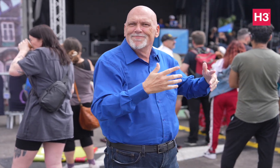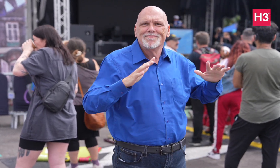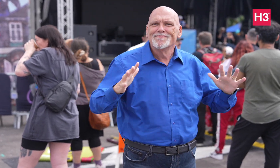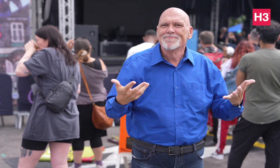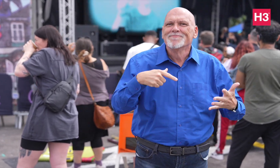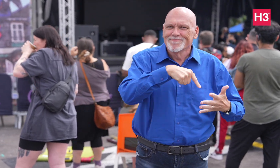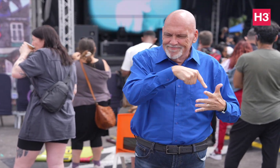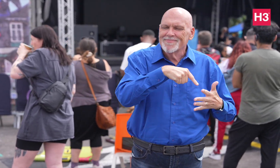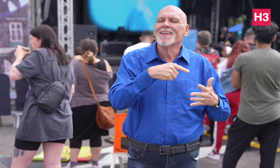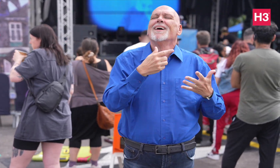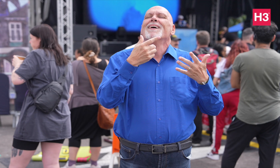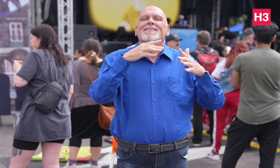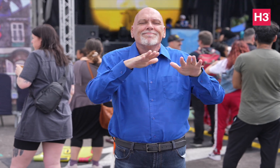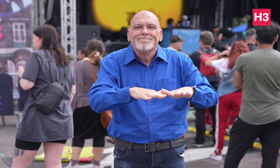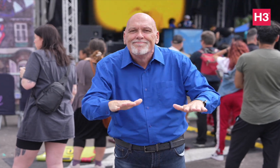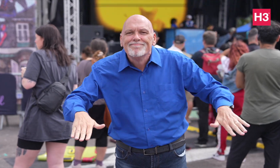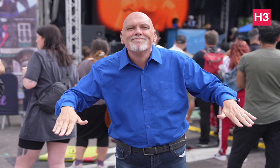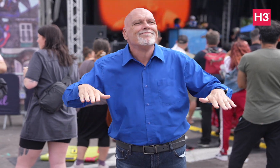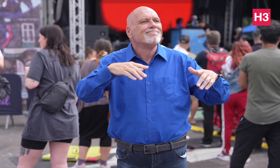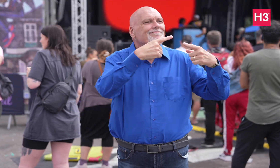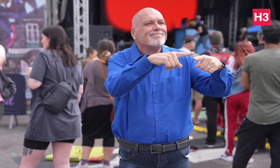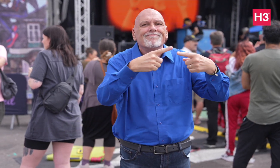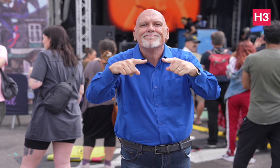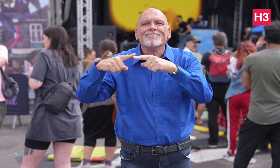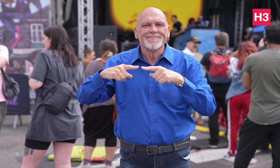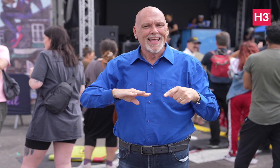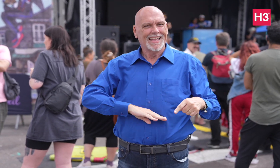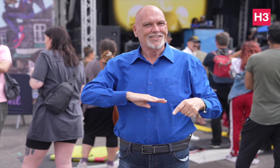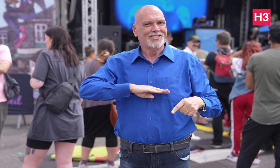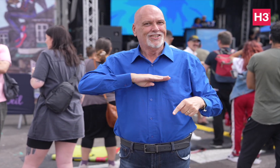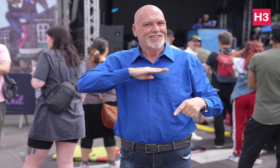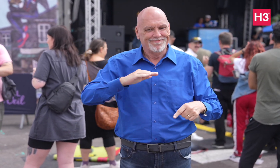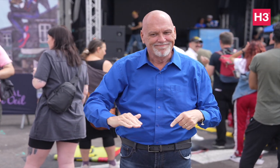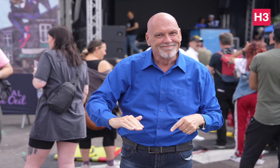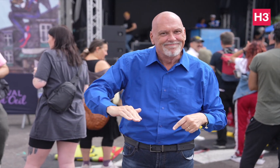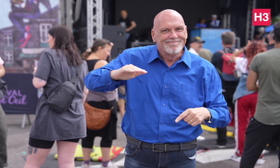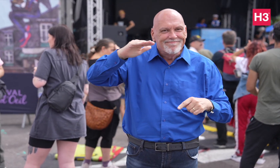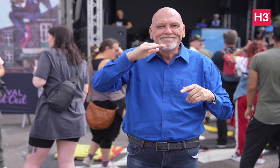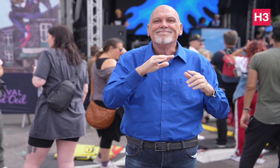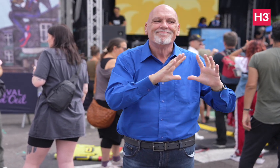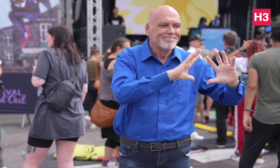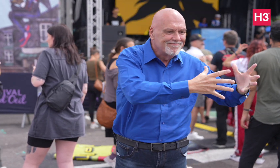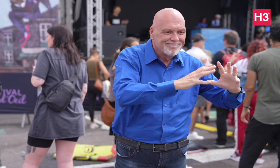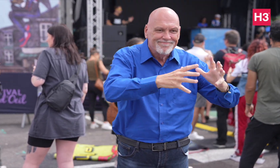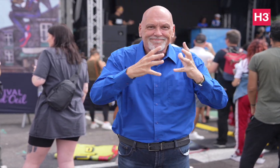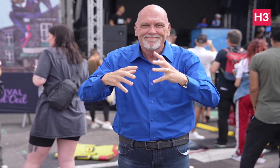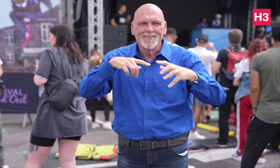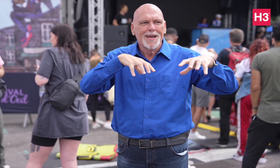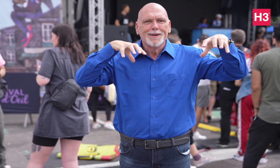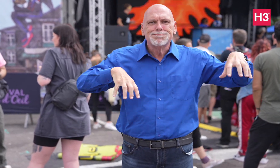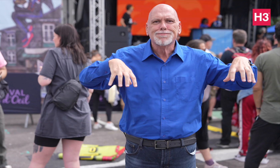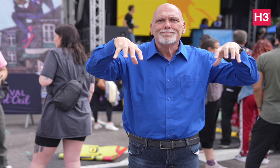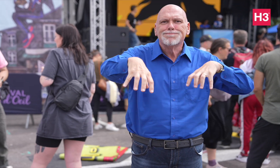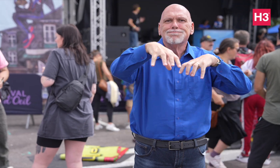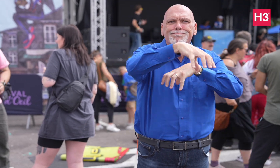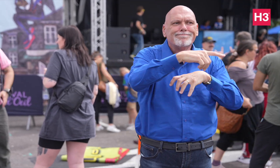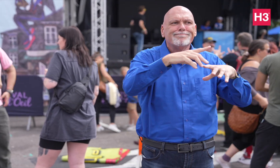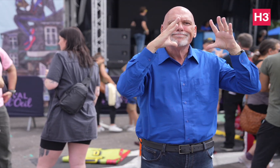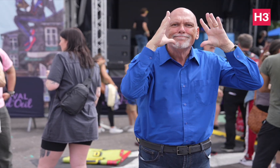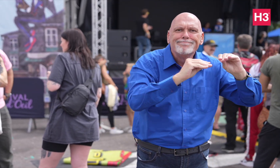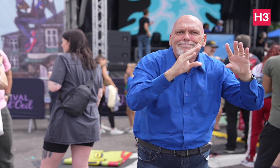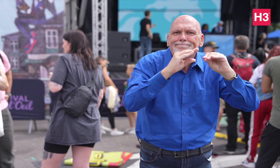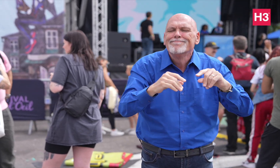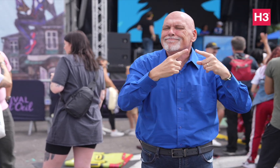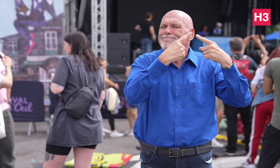The camp offers activities for kids of all ages, providing them